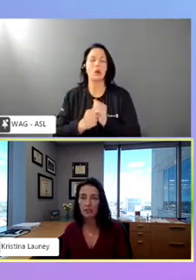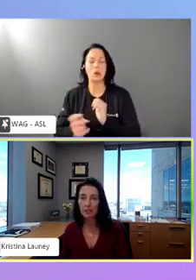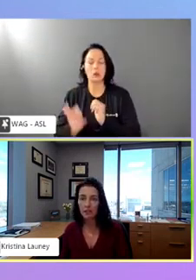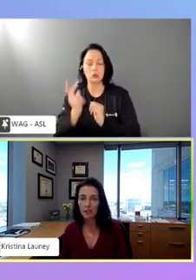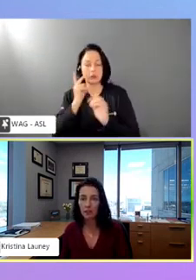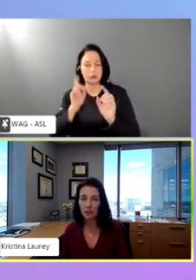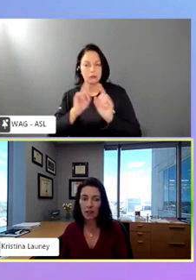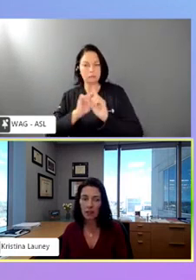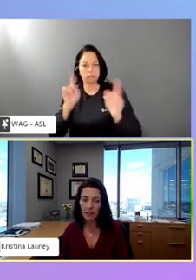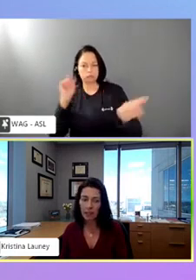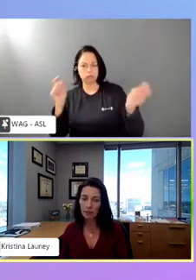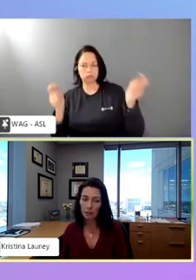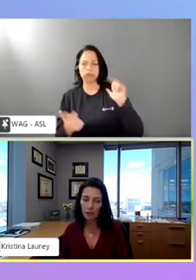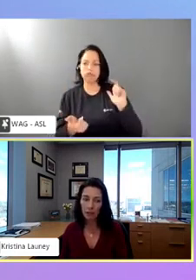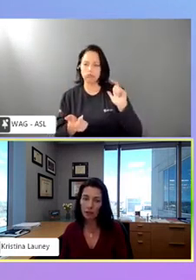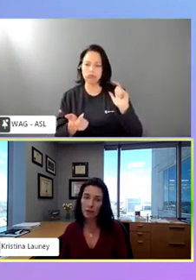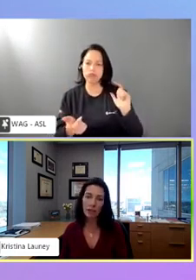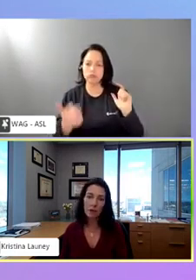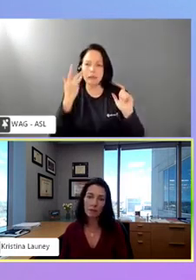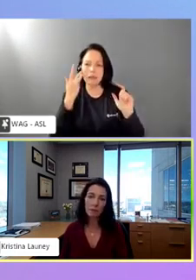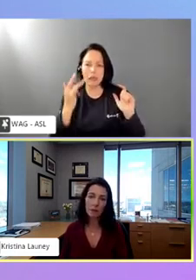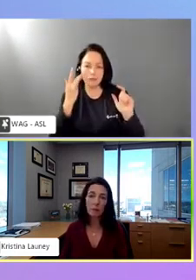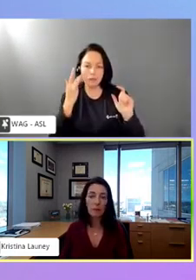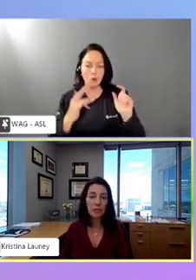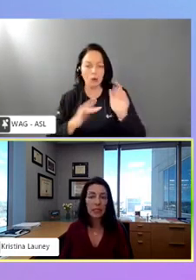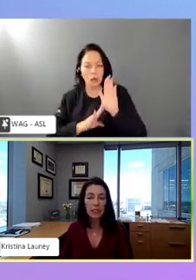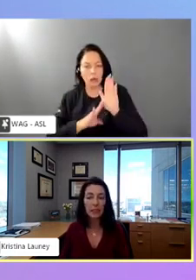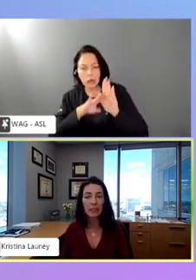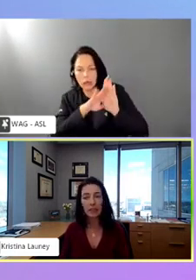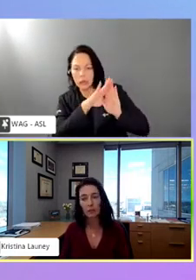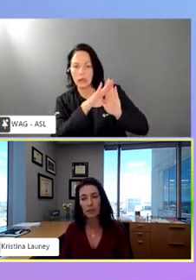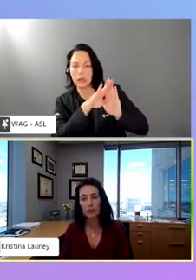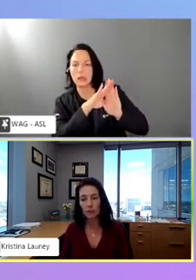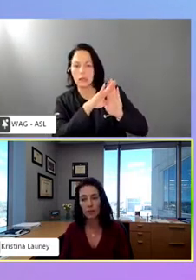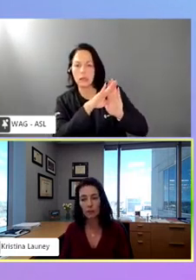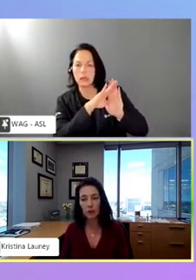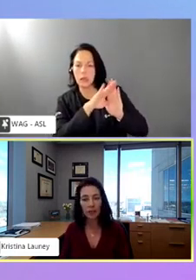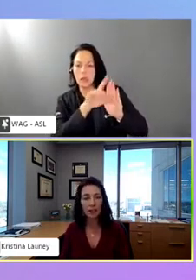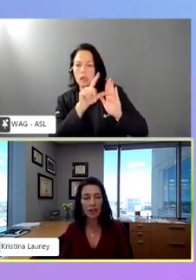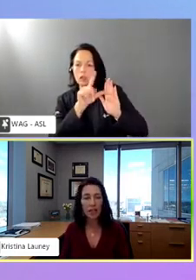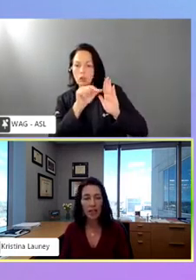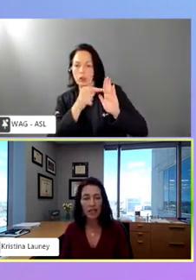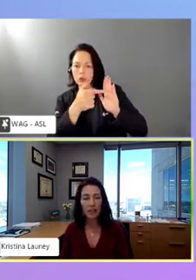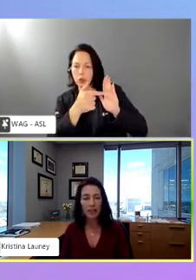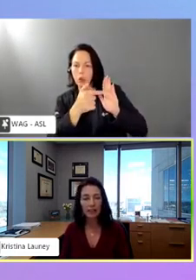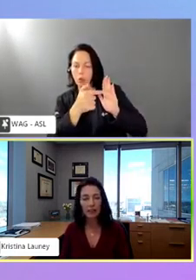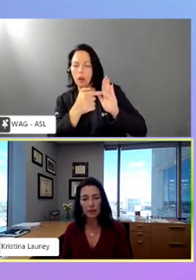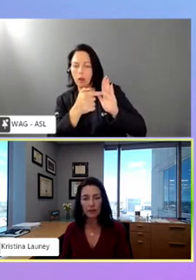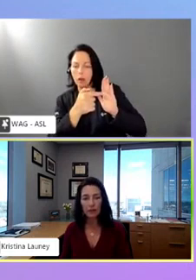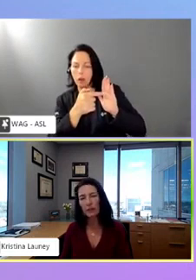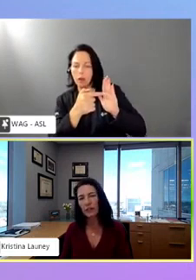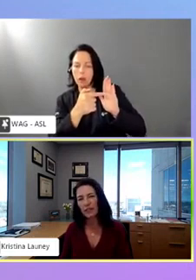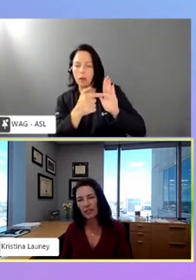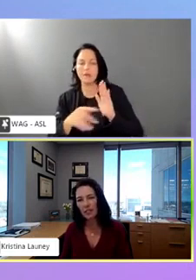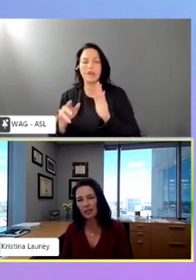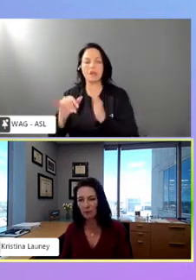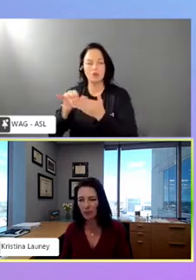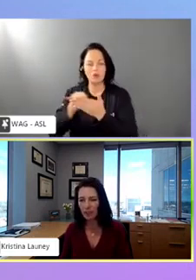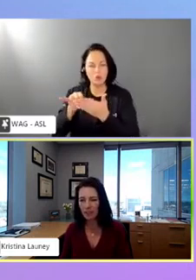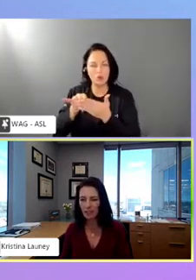is actually ± 1000, pretty much every year throughout the years, where you see in big differences are